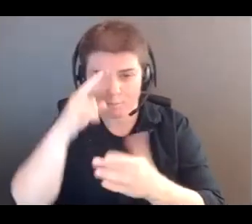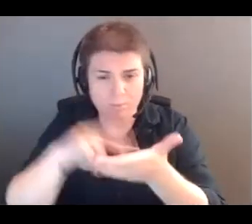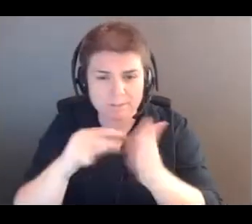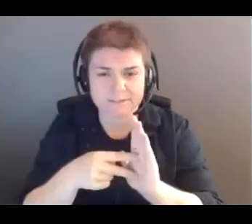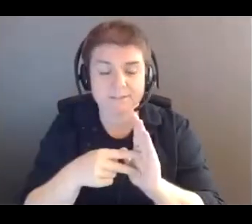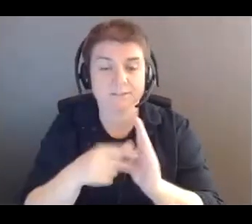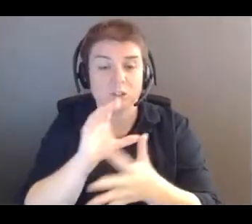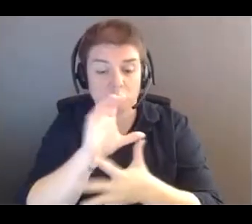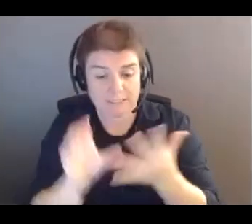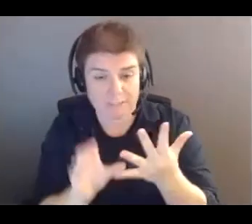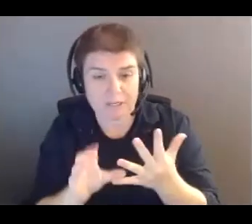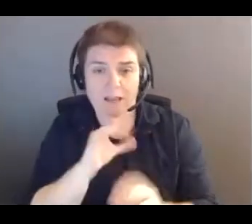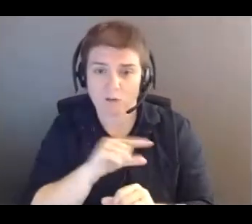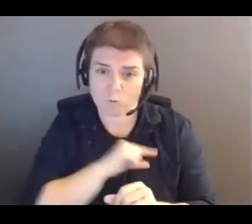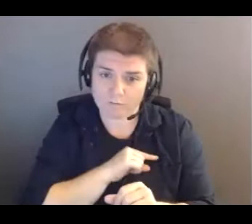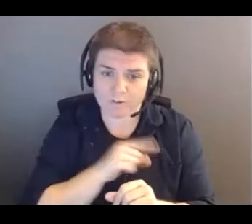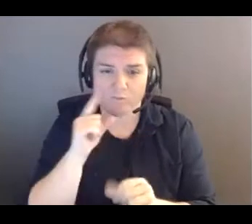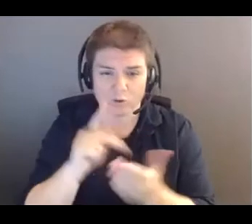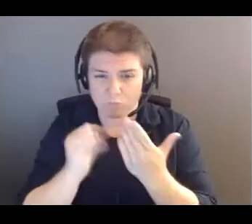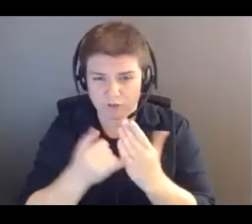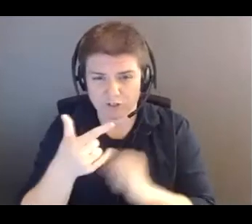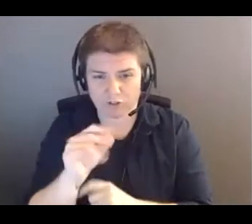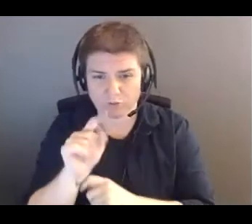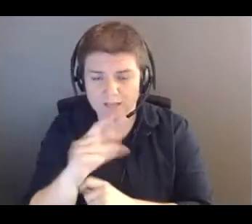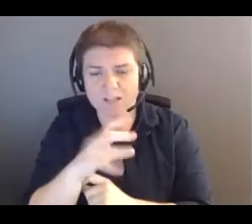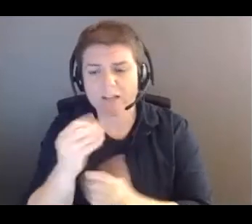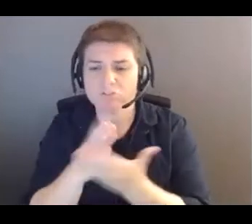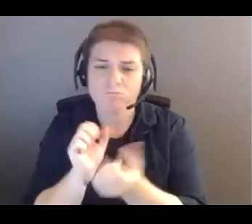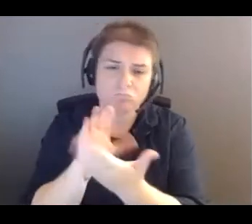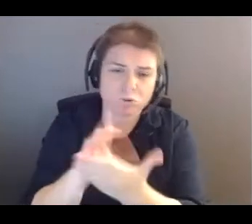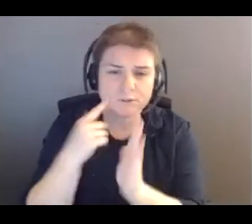the Project Grant, as well as provide some approaches, examples and questions that might